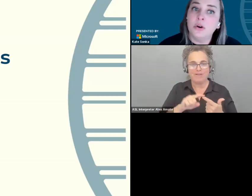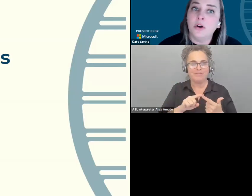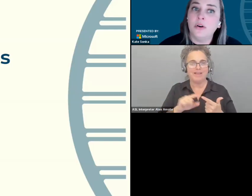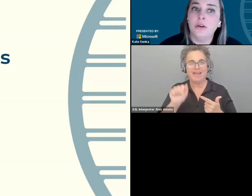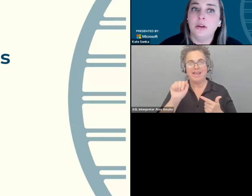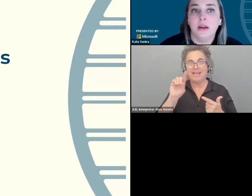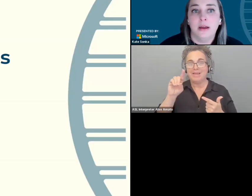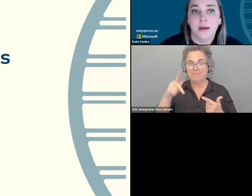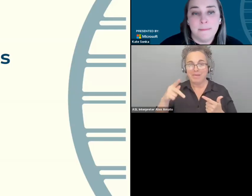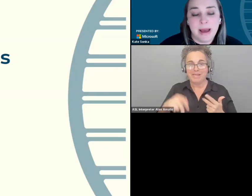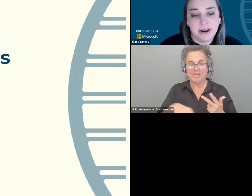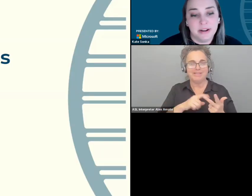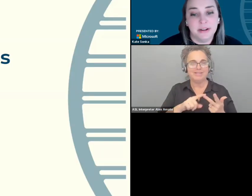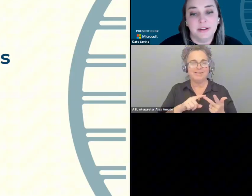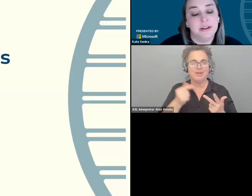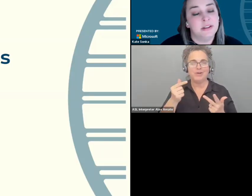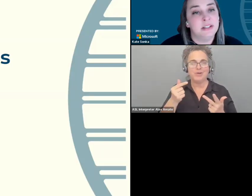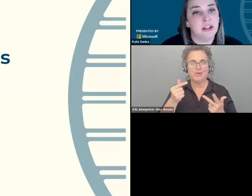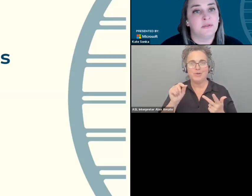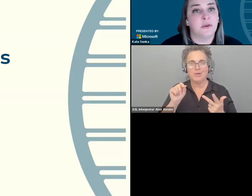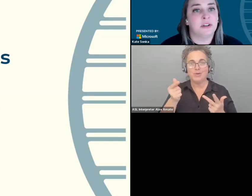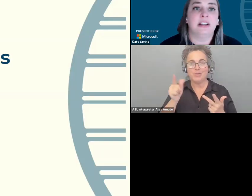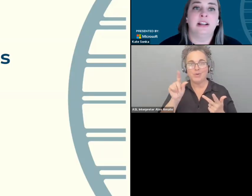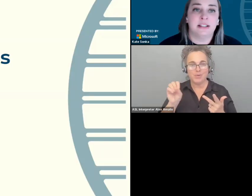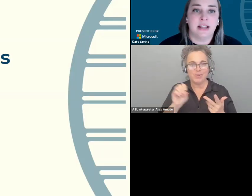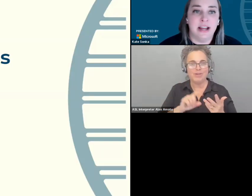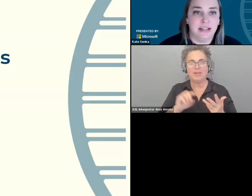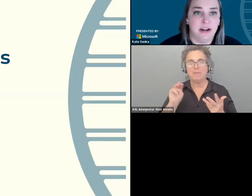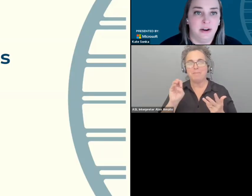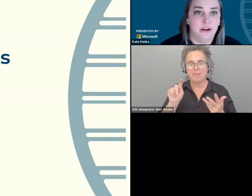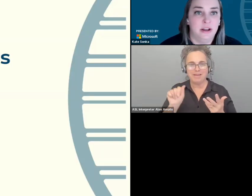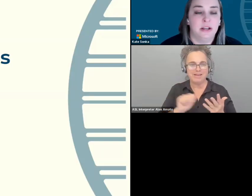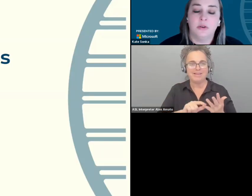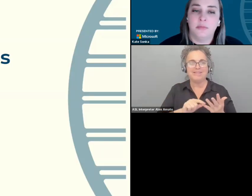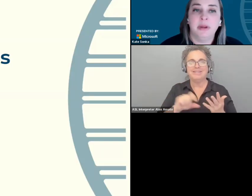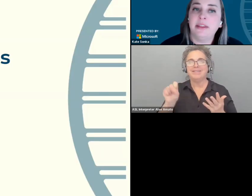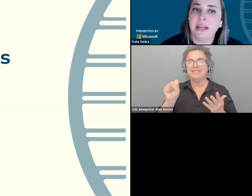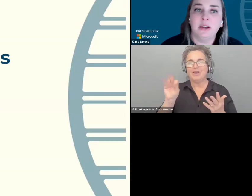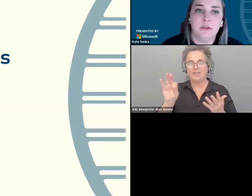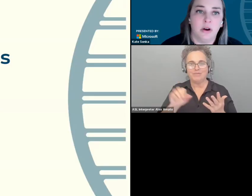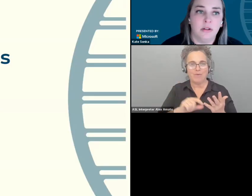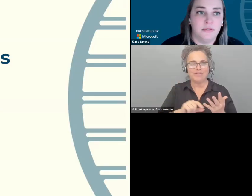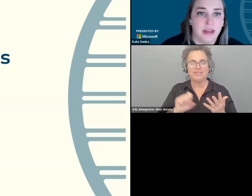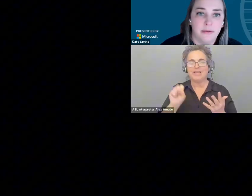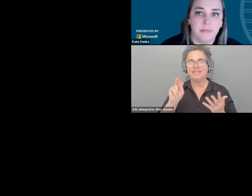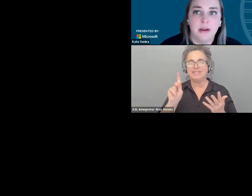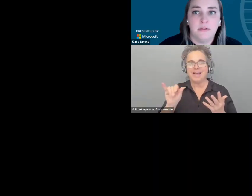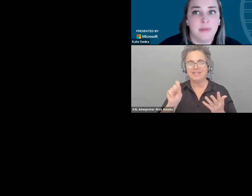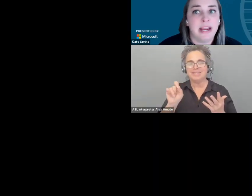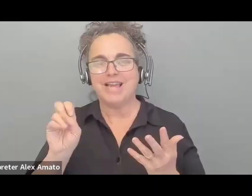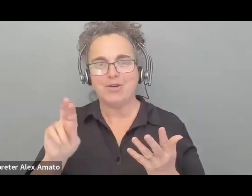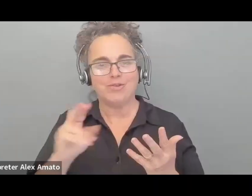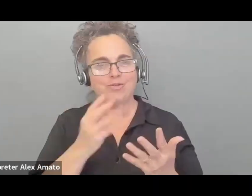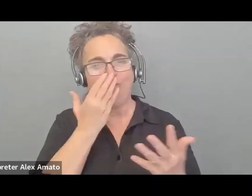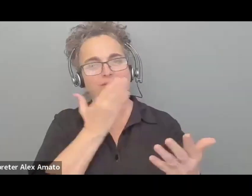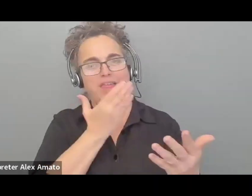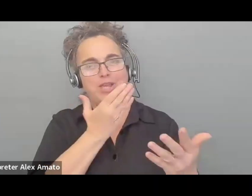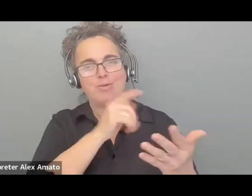to Google, Meta, salesforce and Skyscanner. So a big thank you to all of them for making it possible